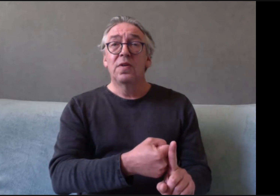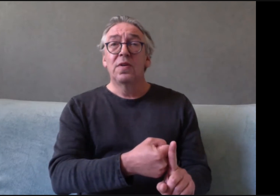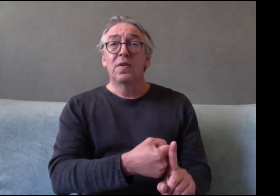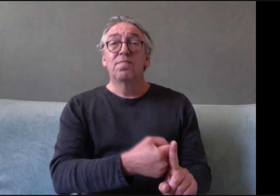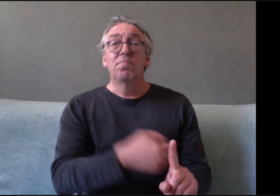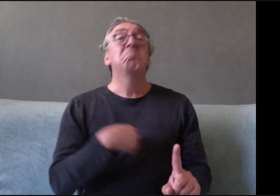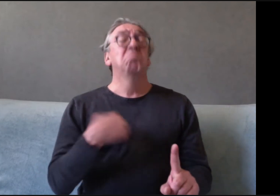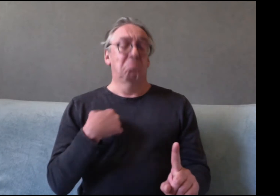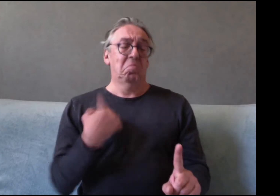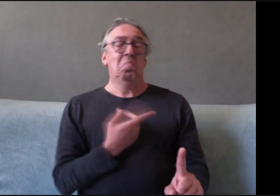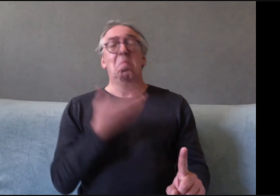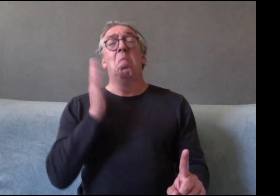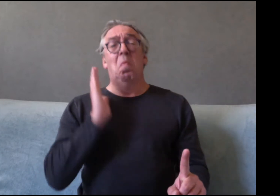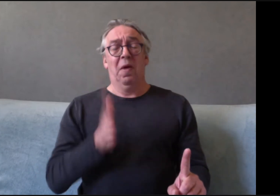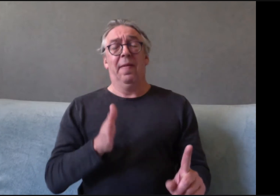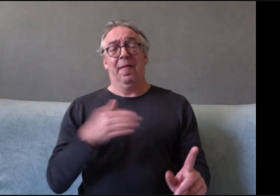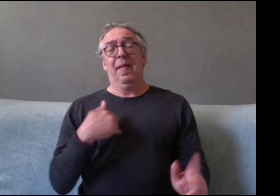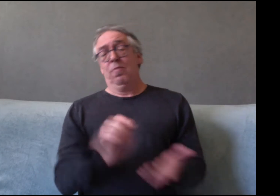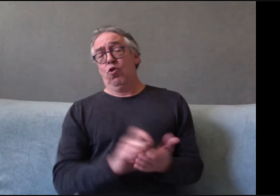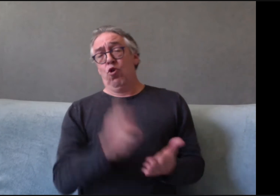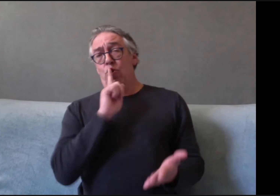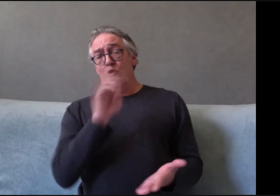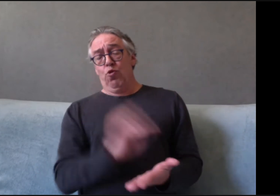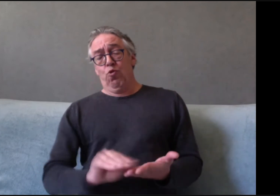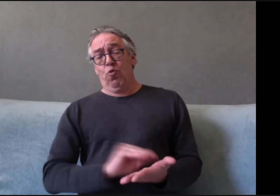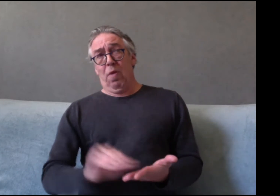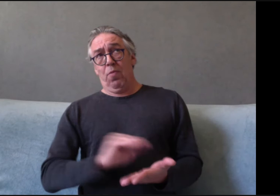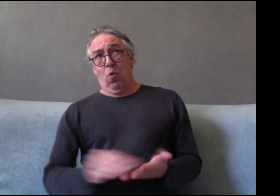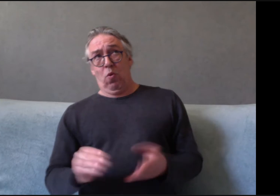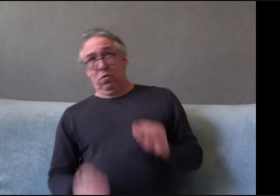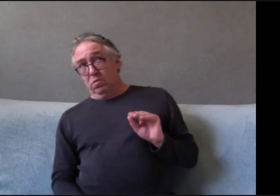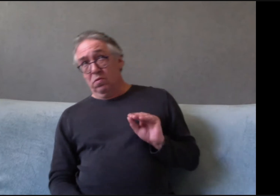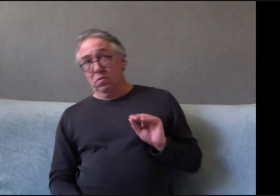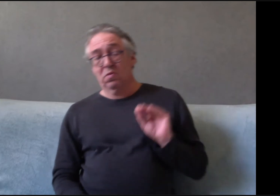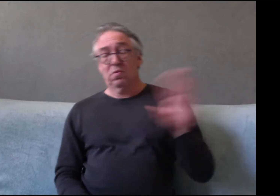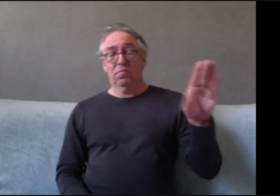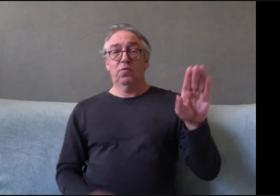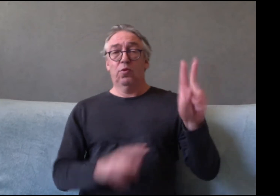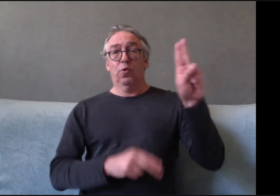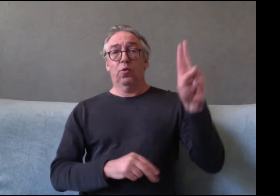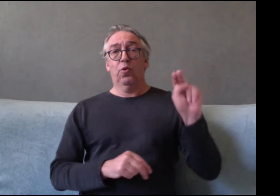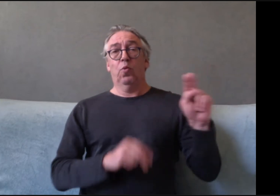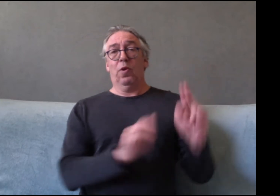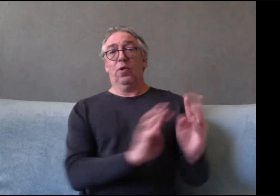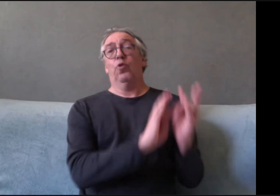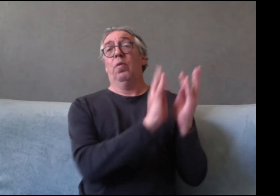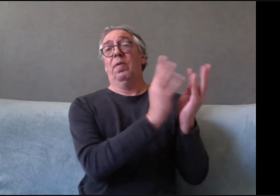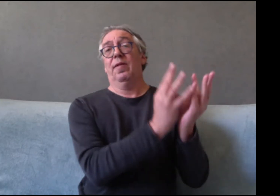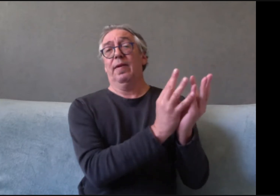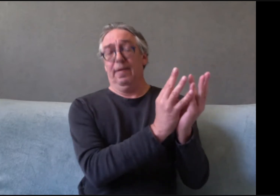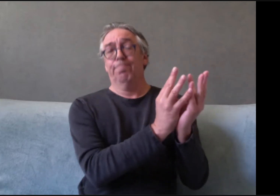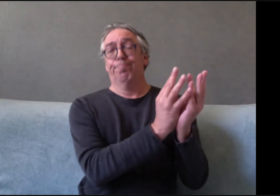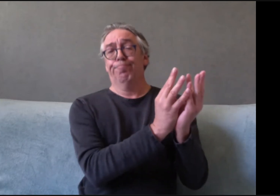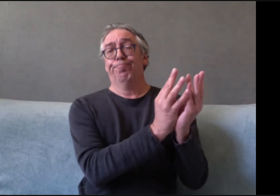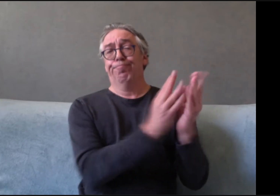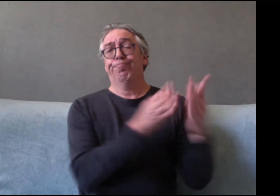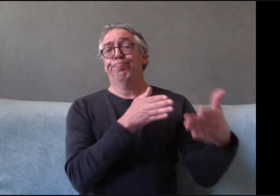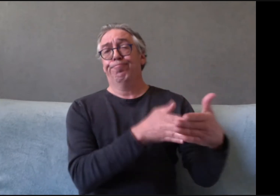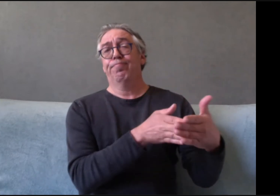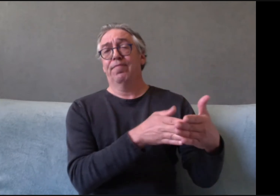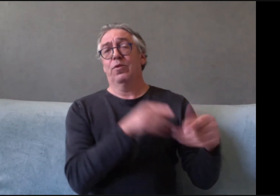and we have a lot of the things to say about this emergency condition.